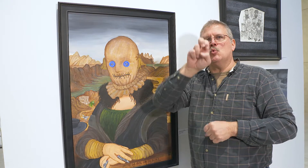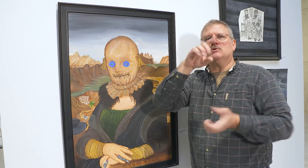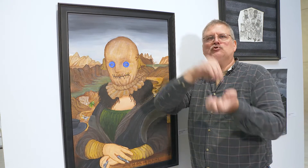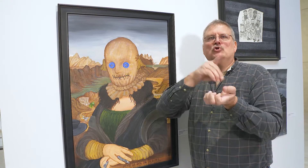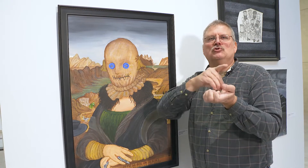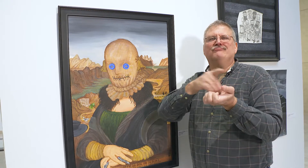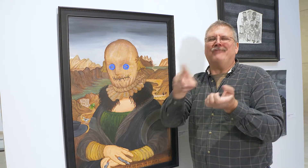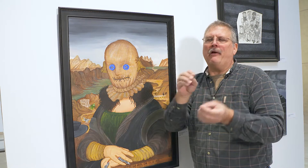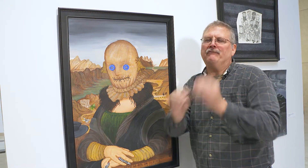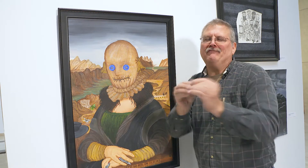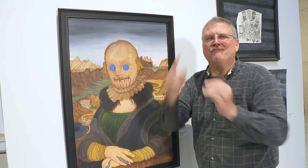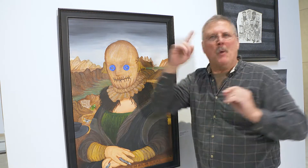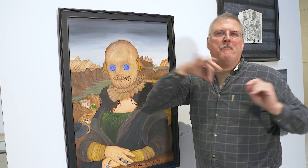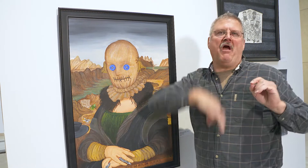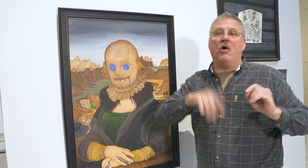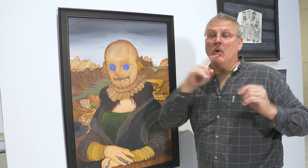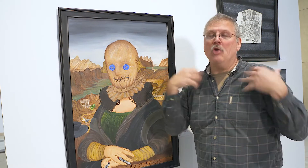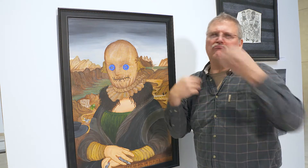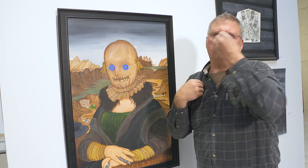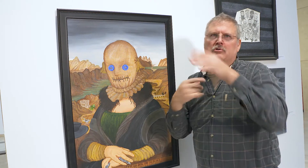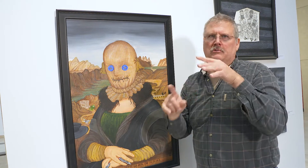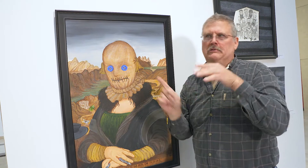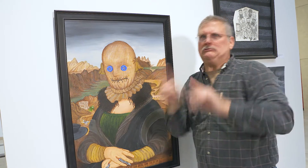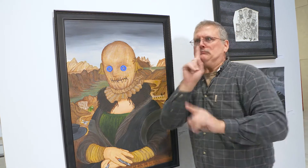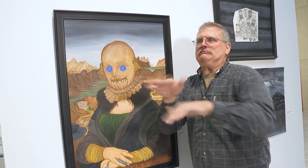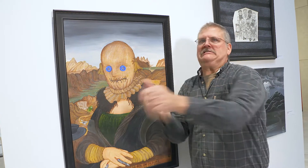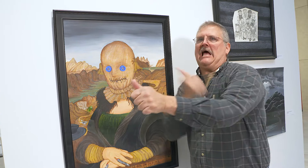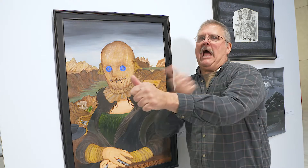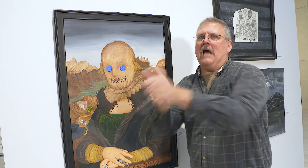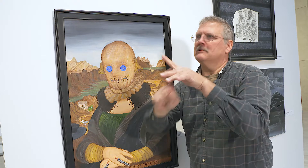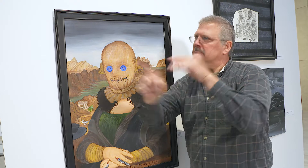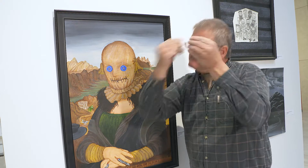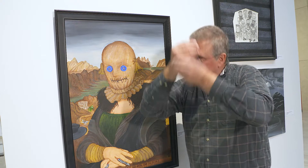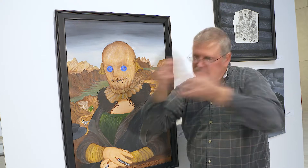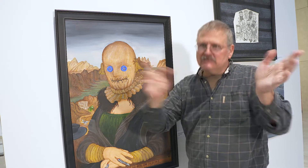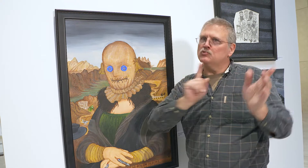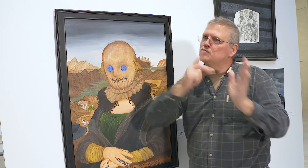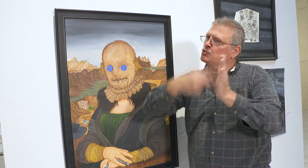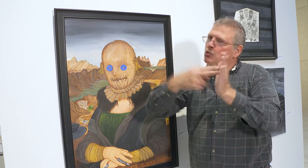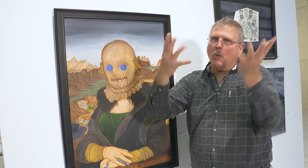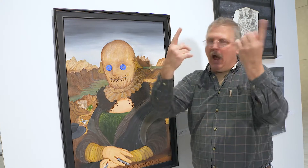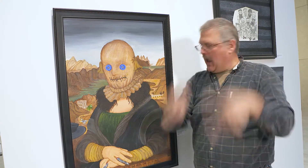Now she is chased by the plague doctor who wants to fix her for her benefit. He doesn't care about her health,